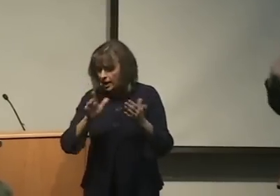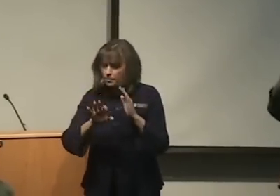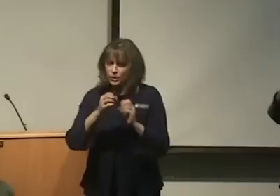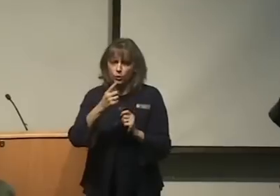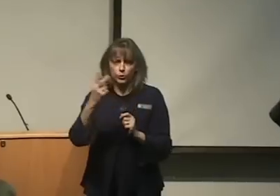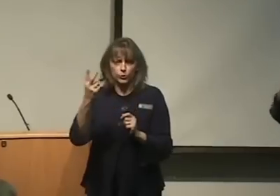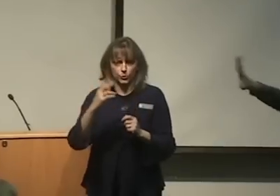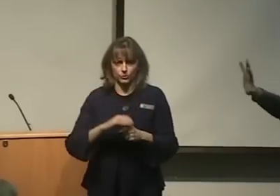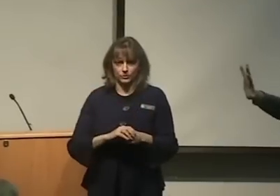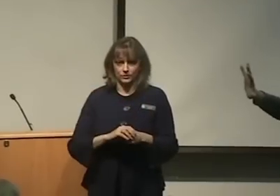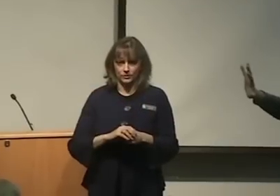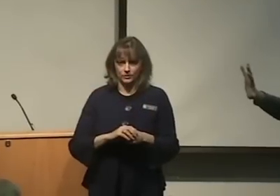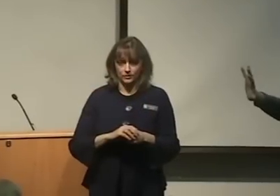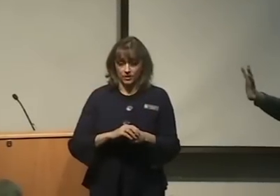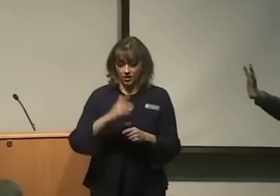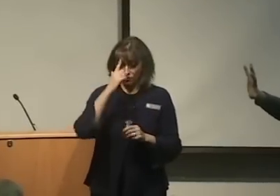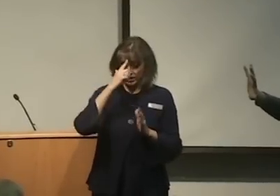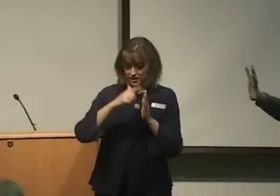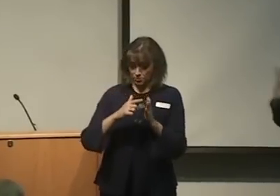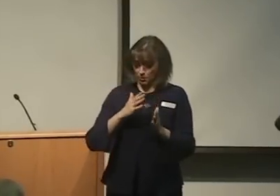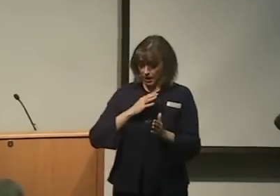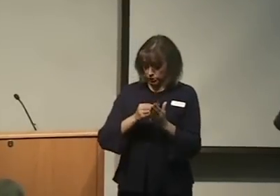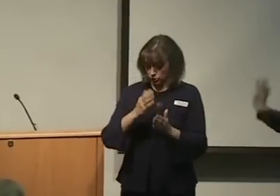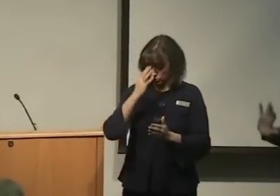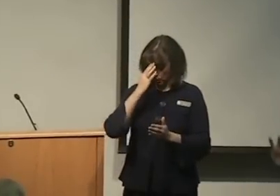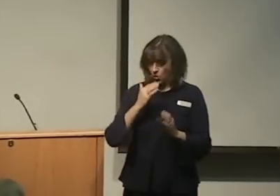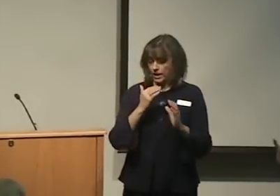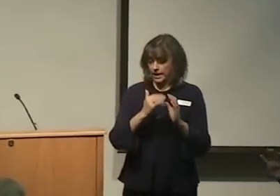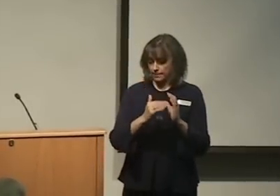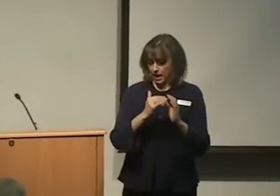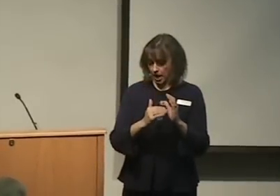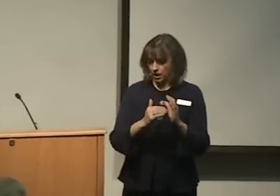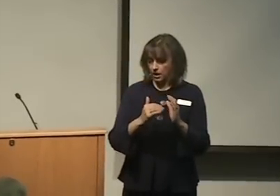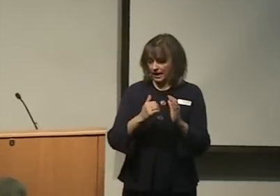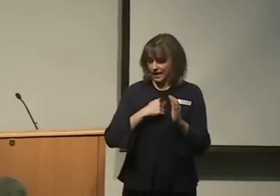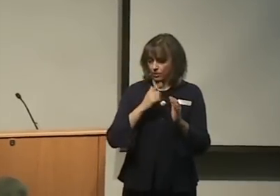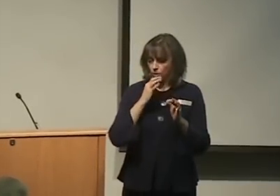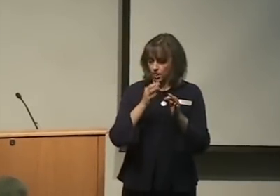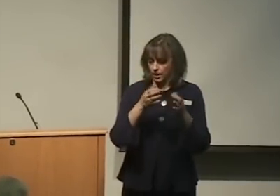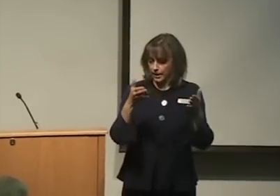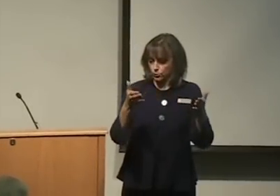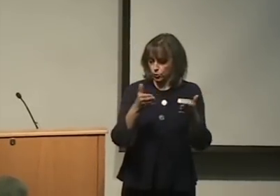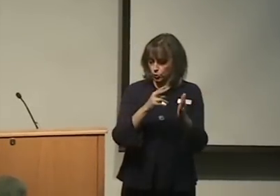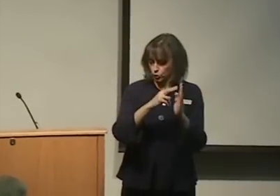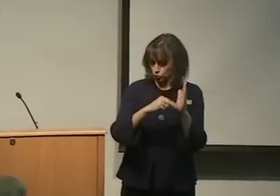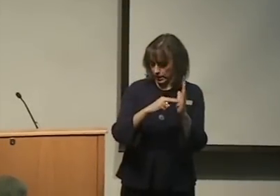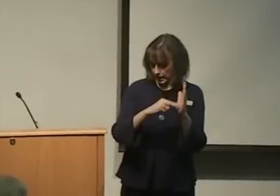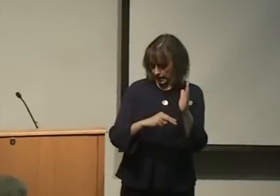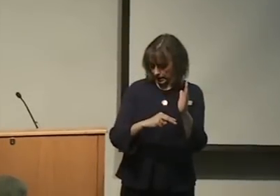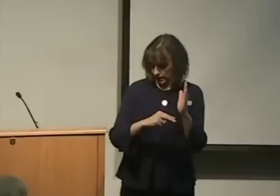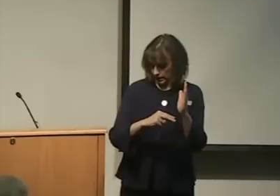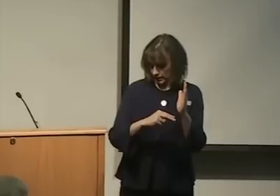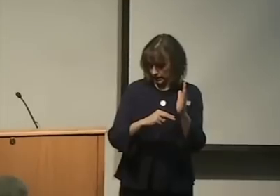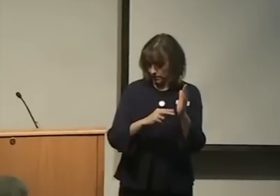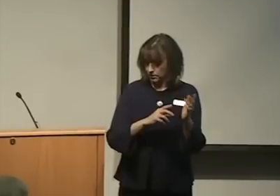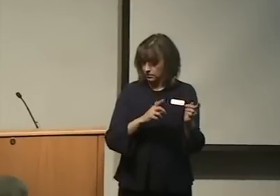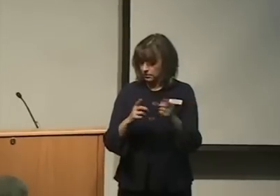Announcements happen on the web page, and then I will tweet them with the course hashtag.